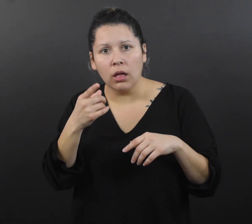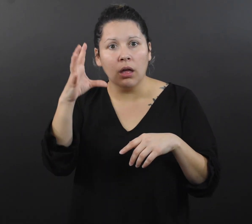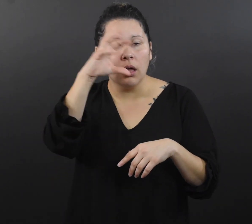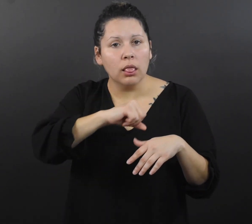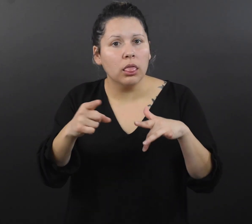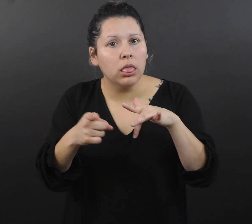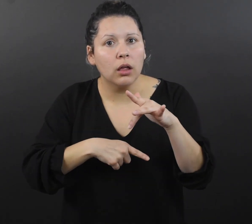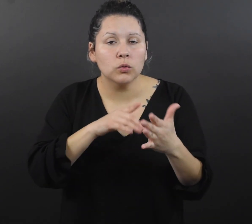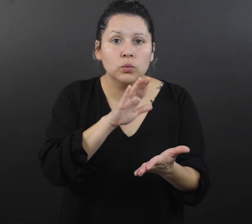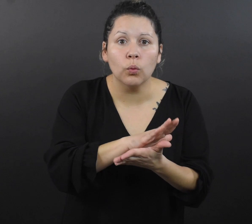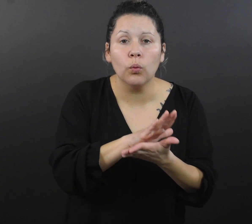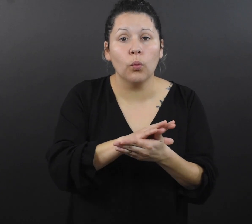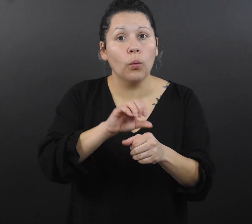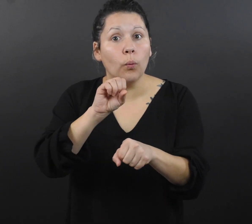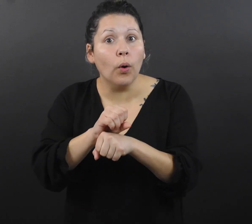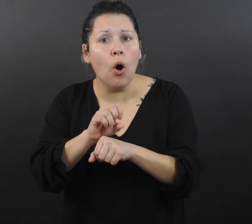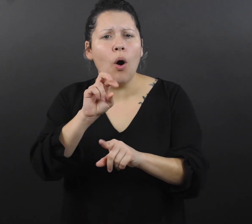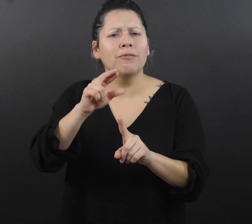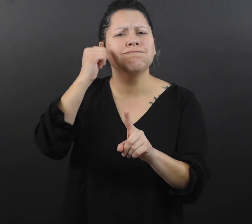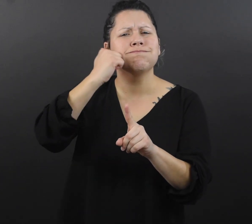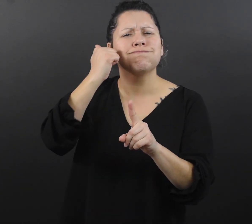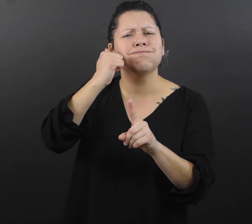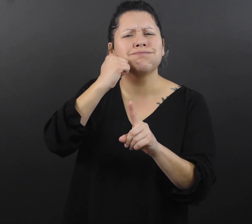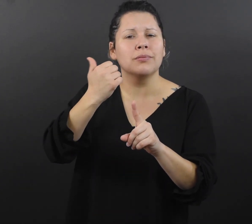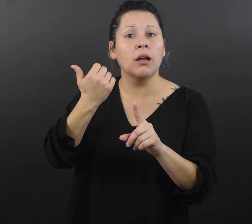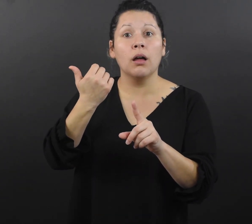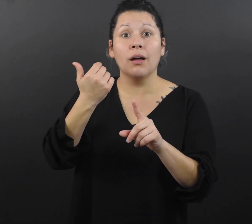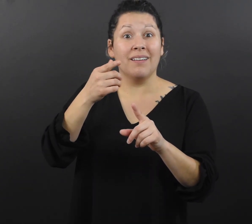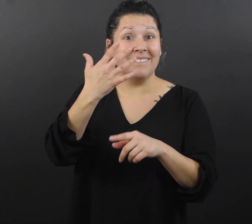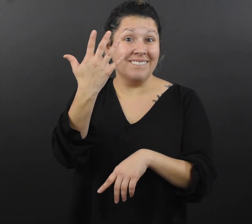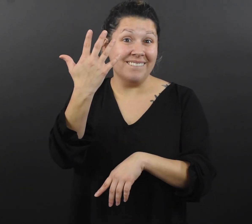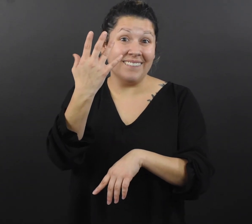work and daily life for five to seven days — and I think now,